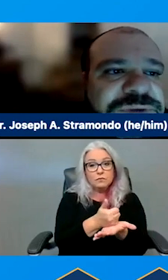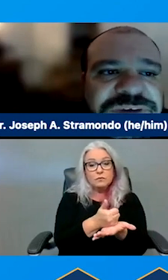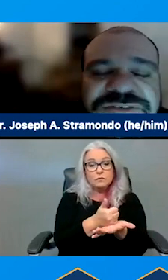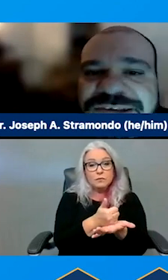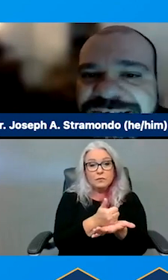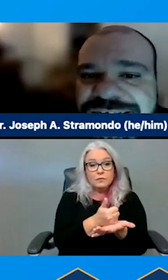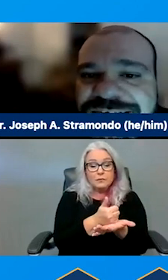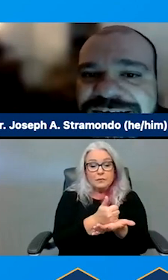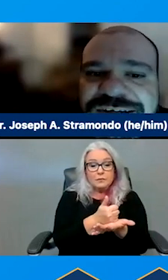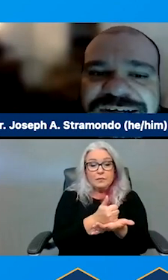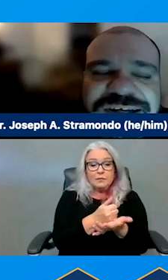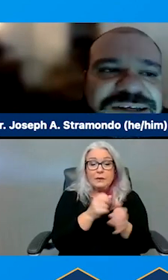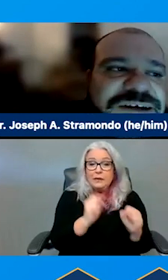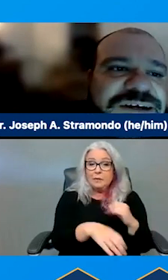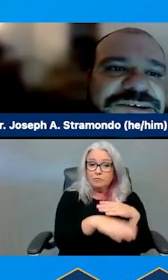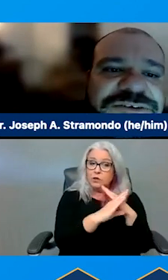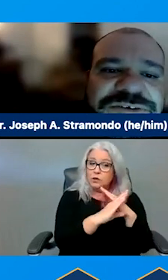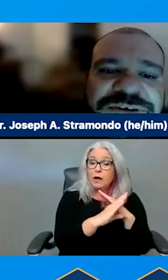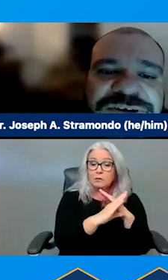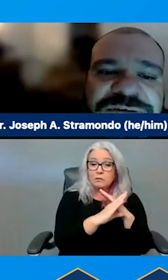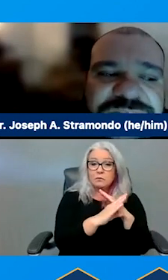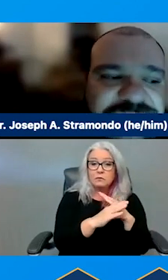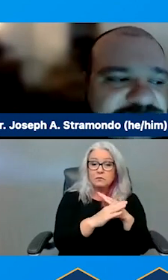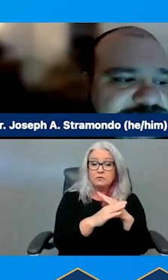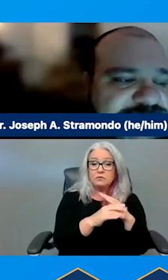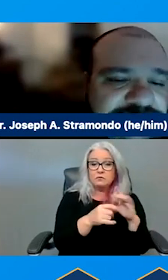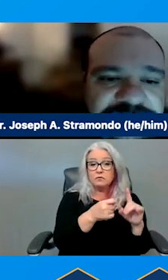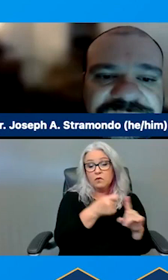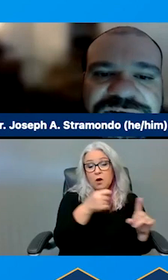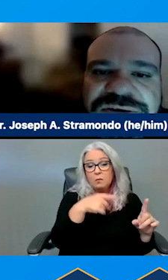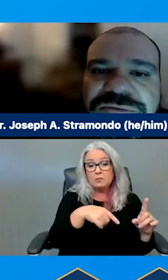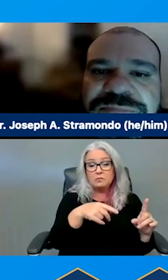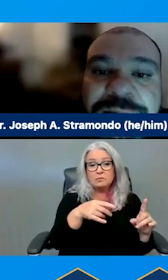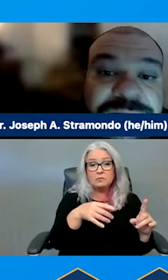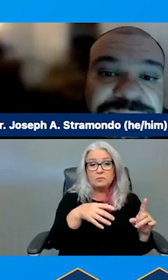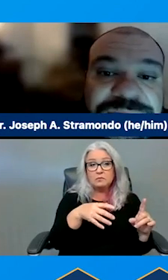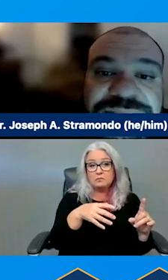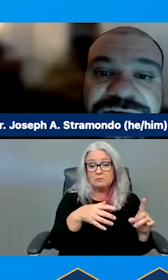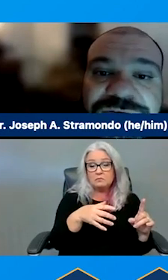accepted interventions that protect people from infectious disease in institutional long term care that we saw pop up